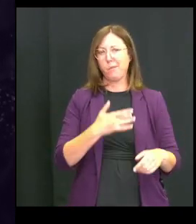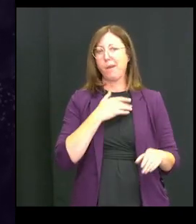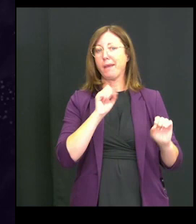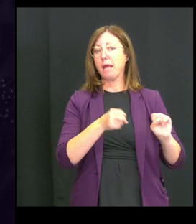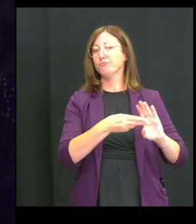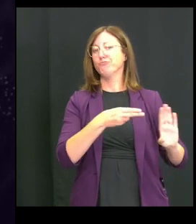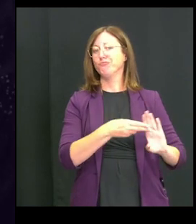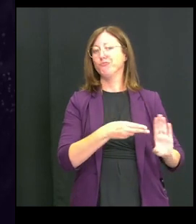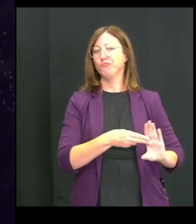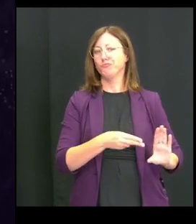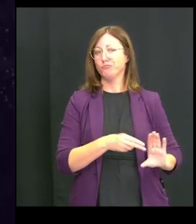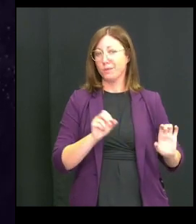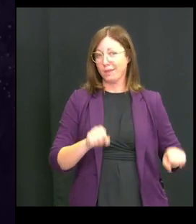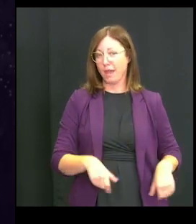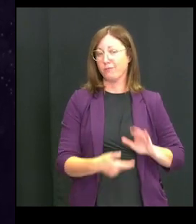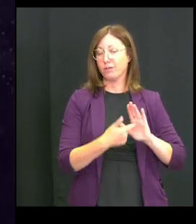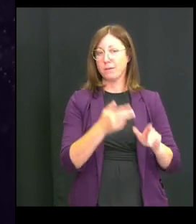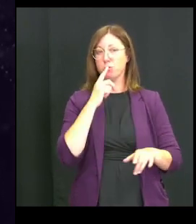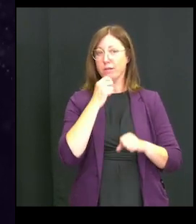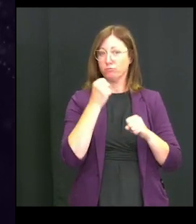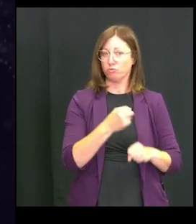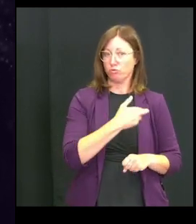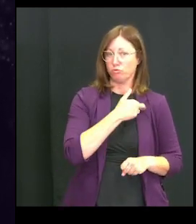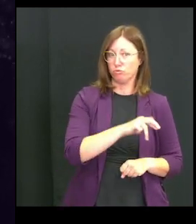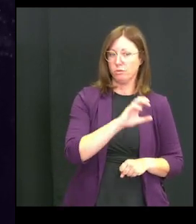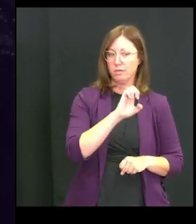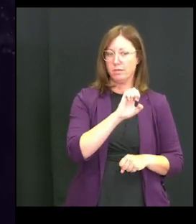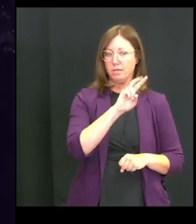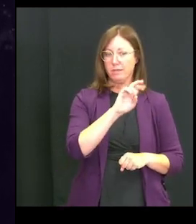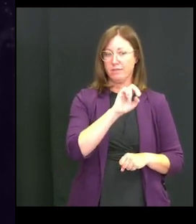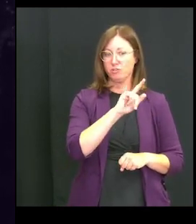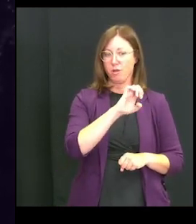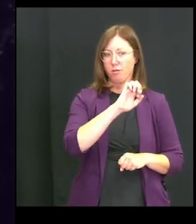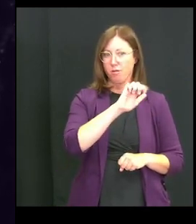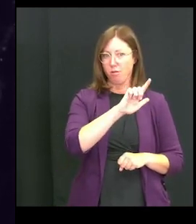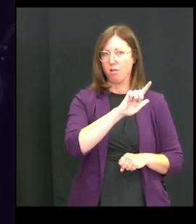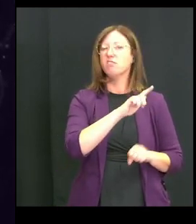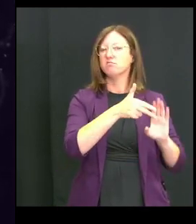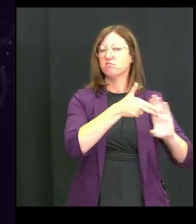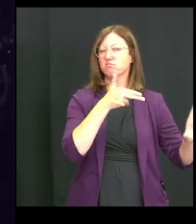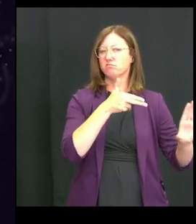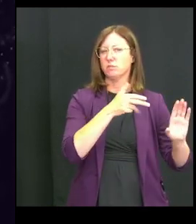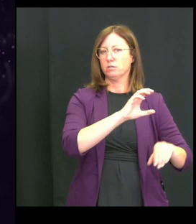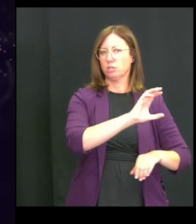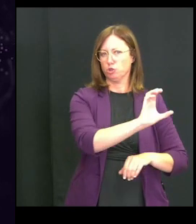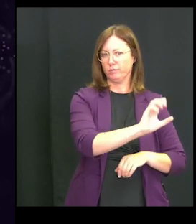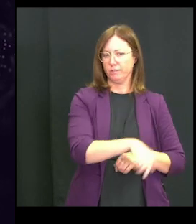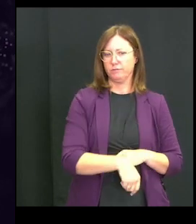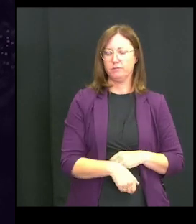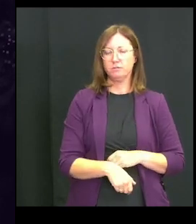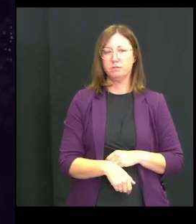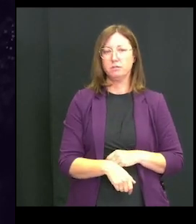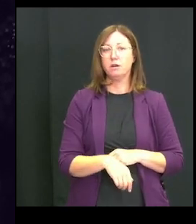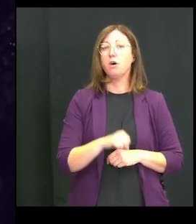So for instance, evangelicals are associated with the Conservative party. These groups can also be counter stereotypical.